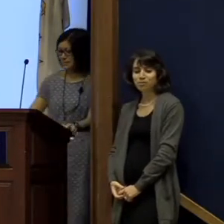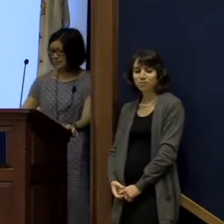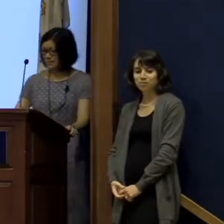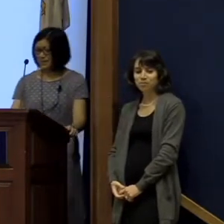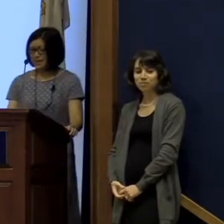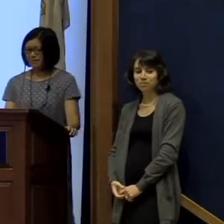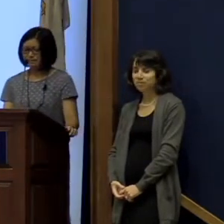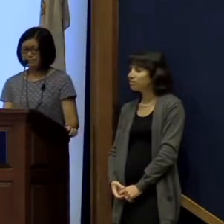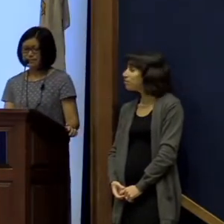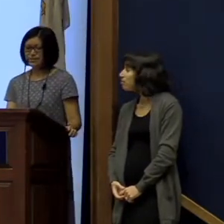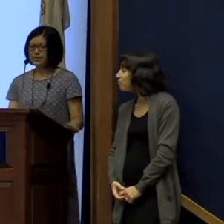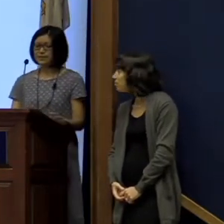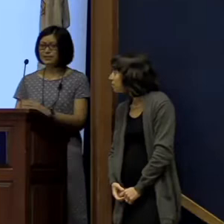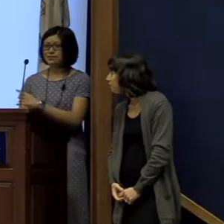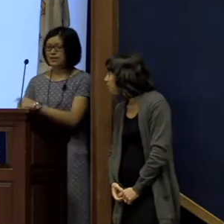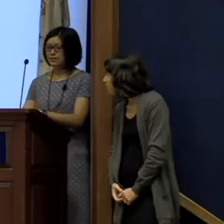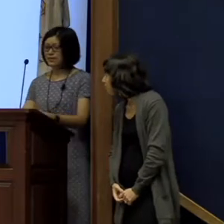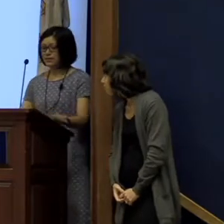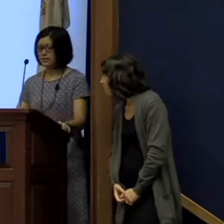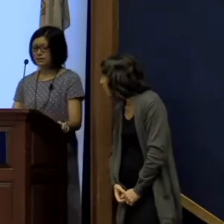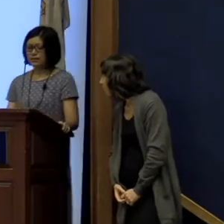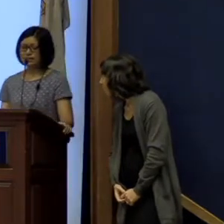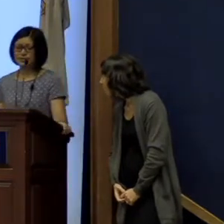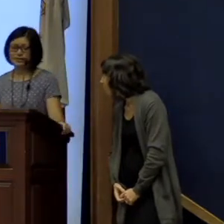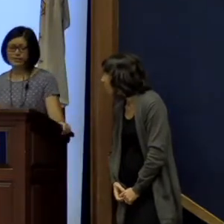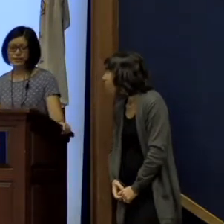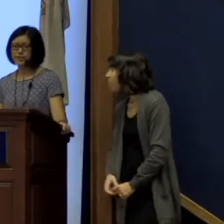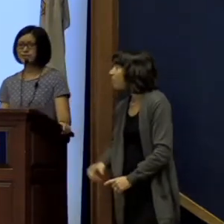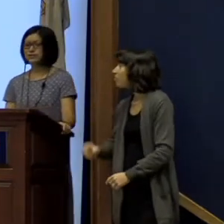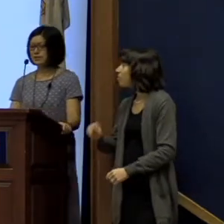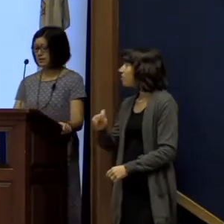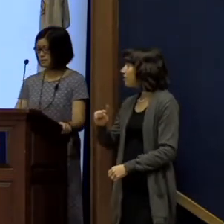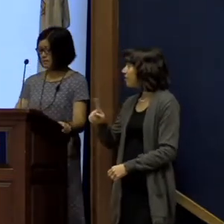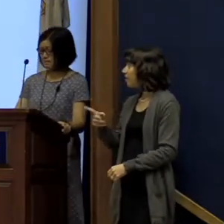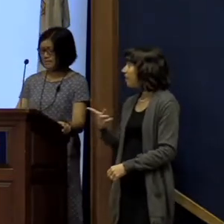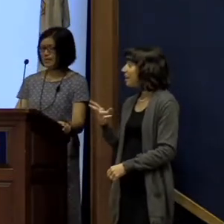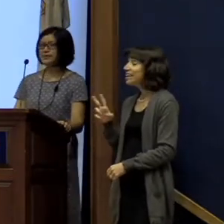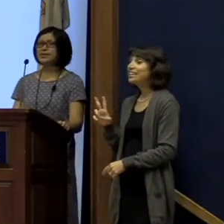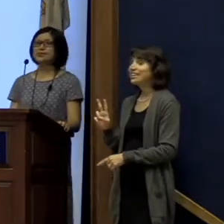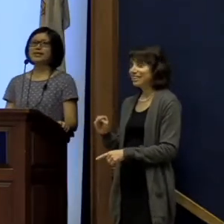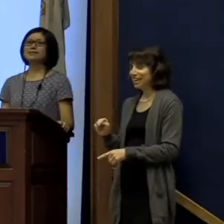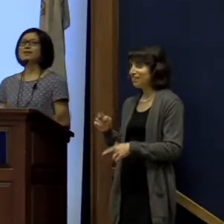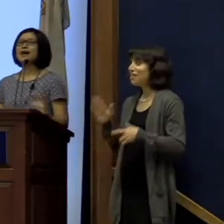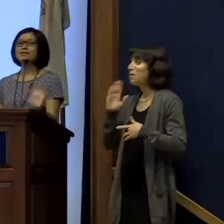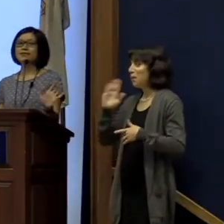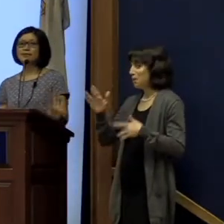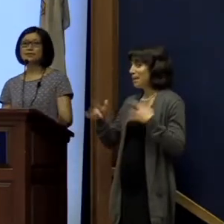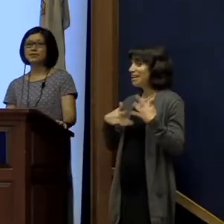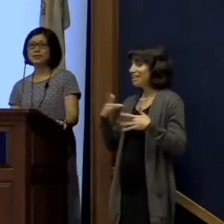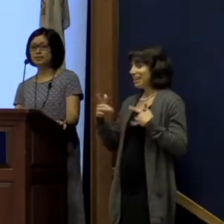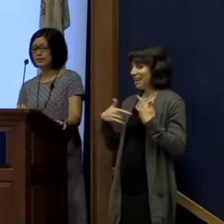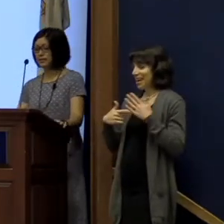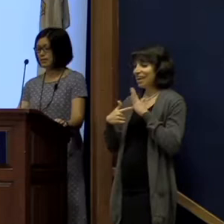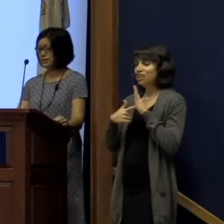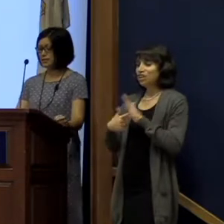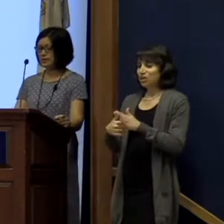Okay, Stephen, how neat that video is. He's very excited I'm showing it to you today I will tell you that you laugh at all the appropriate spots that he wanted you to laugh